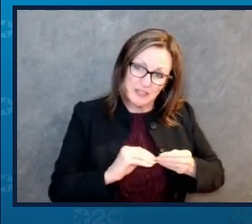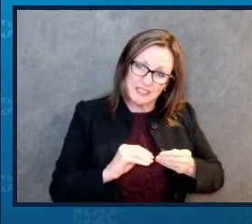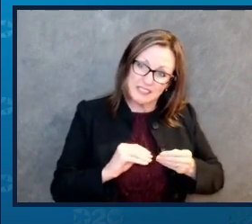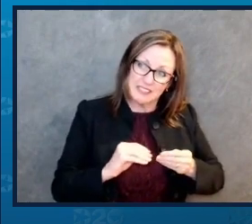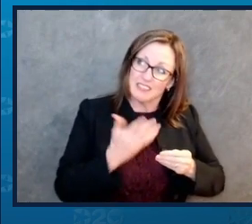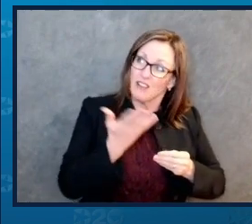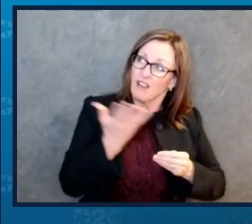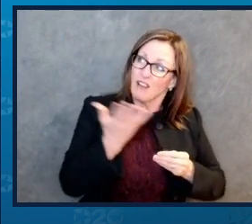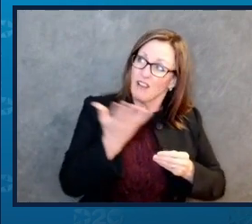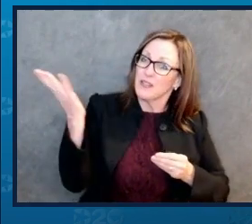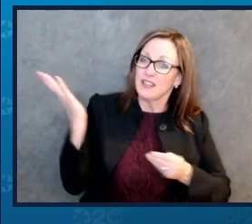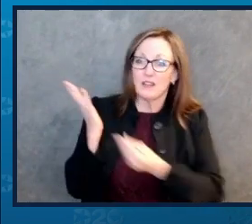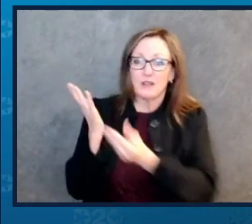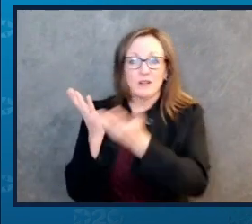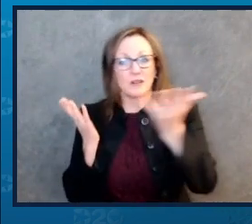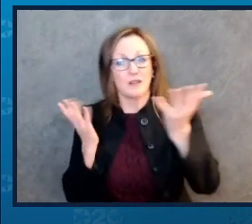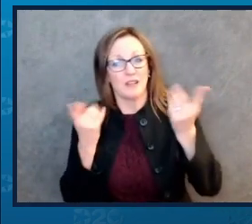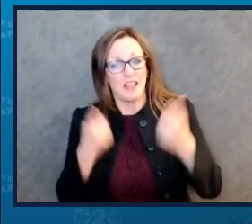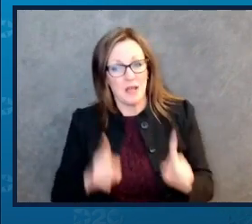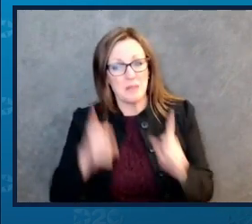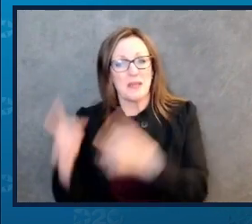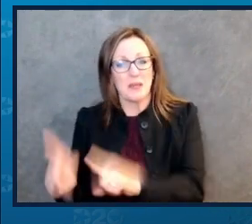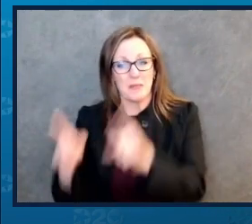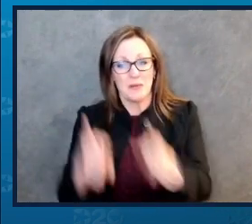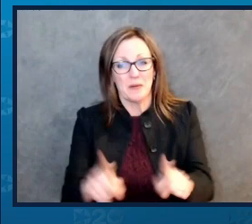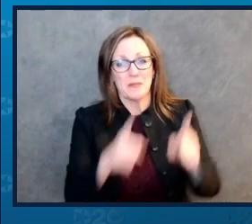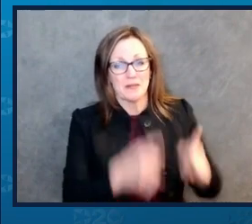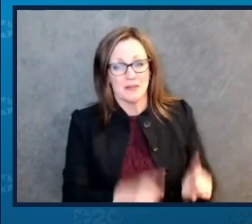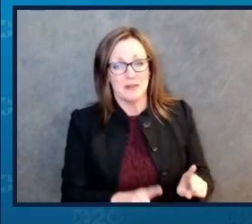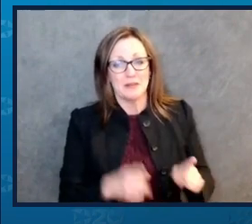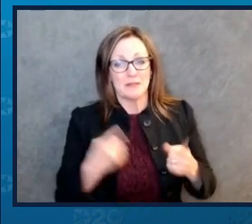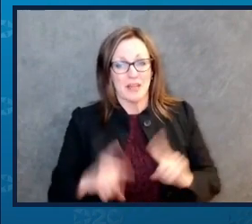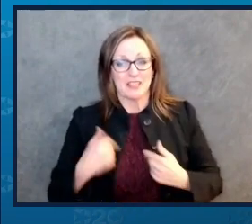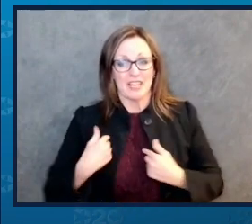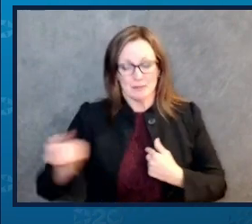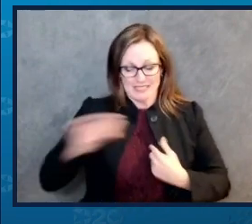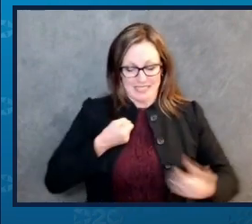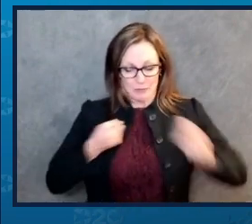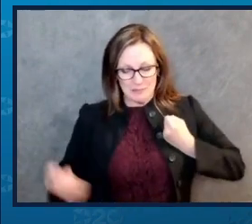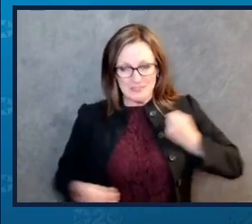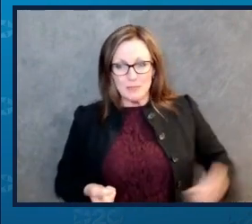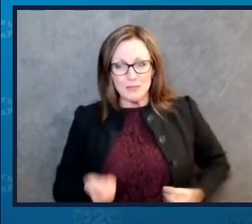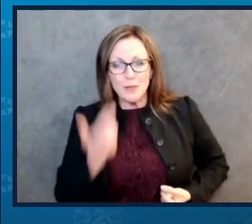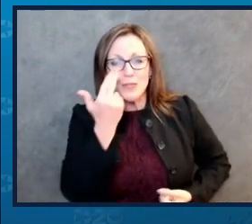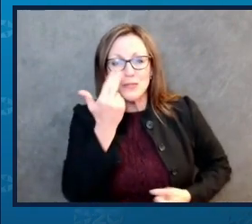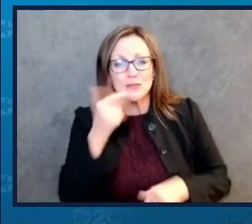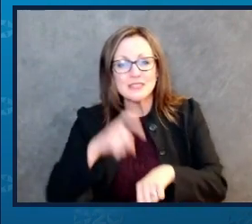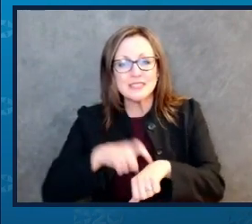I KNEW HE DIED AND I AM PA